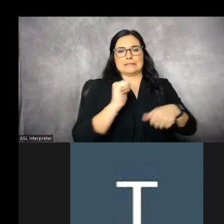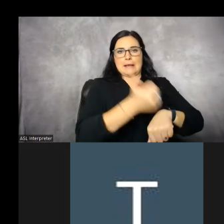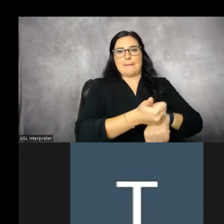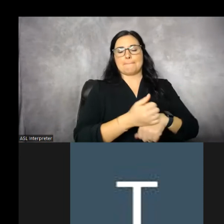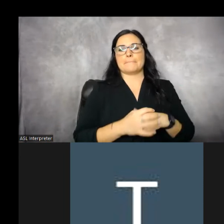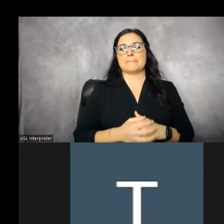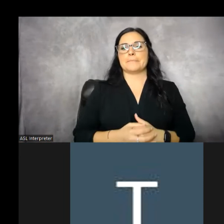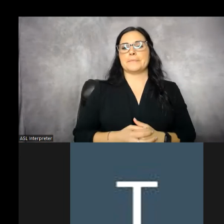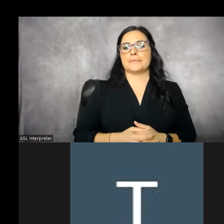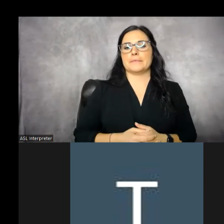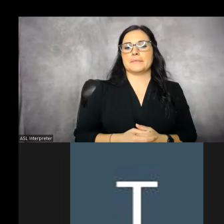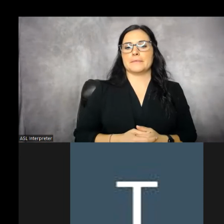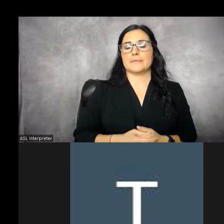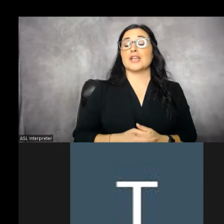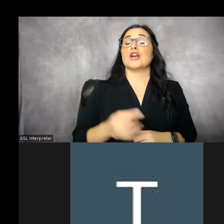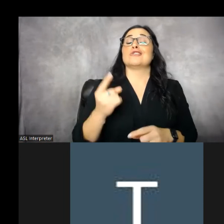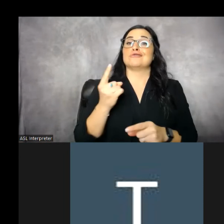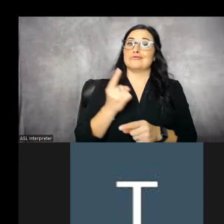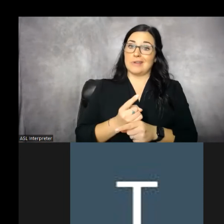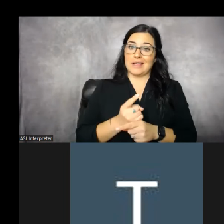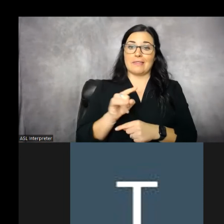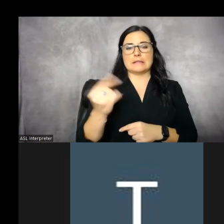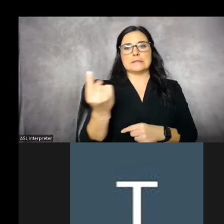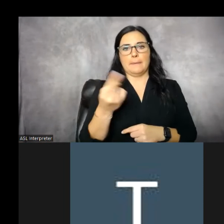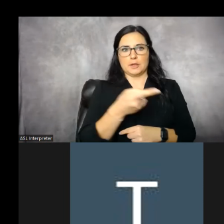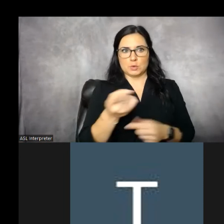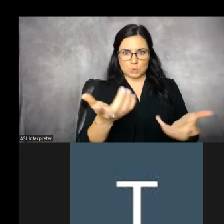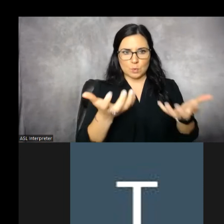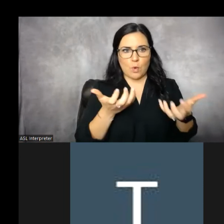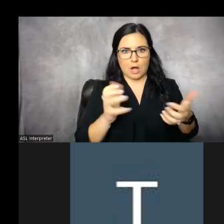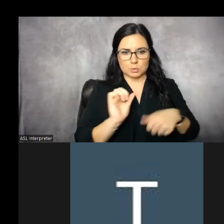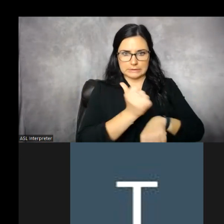Right. I mean, to me, that's something that you want to do.